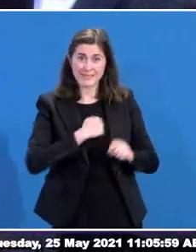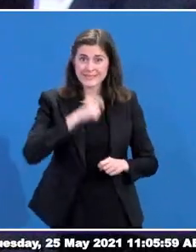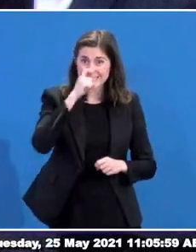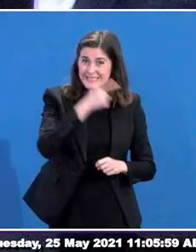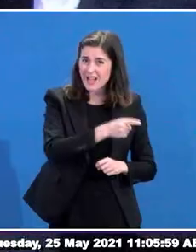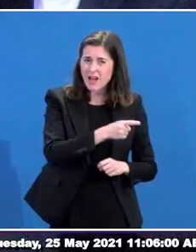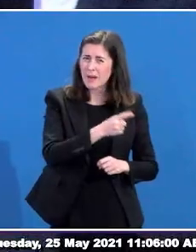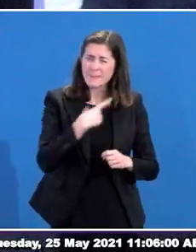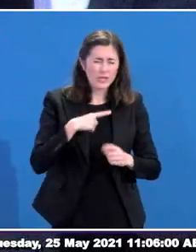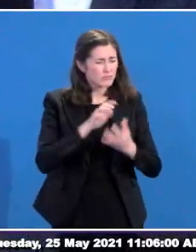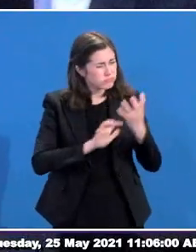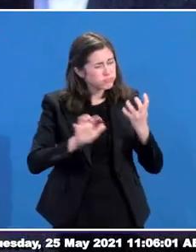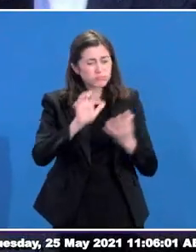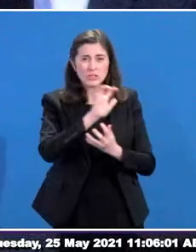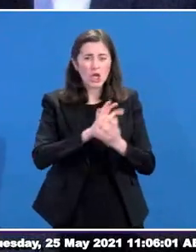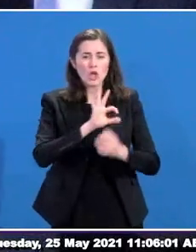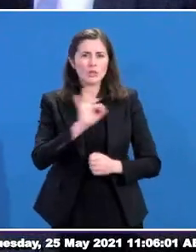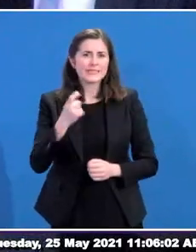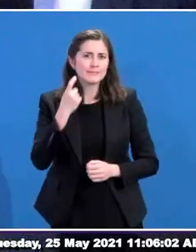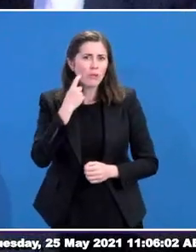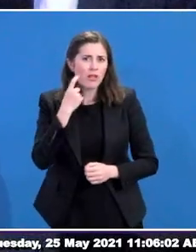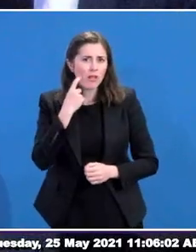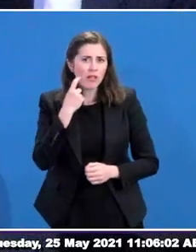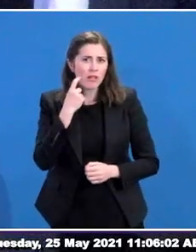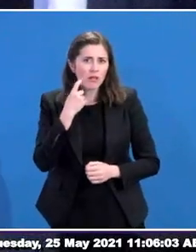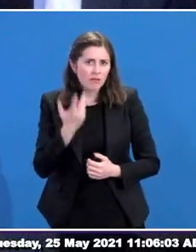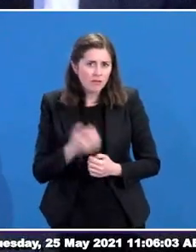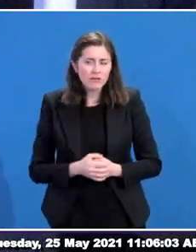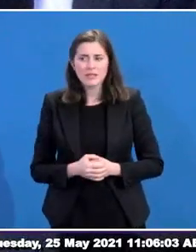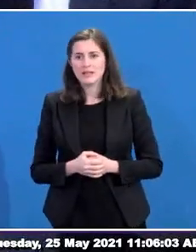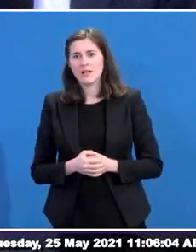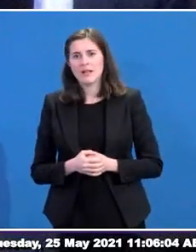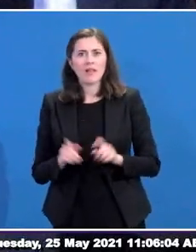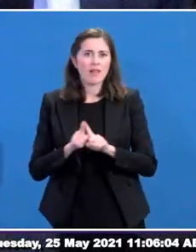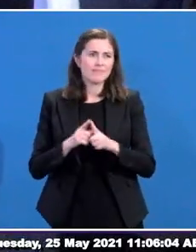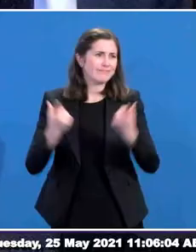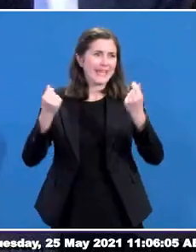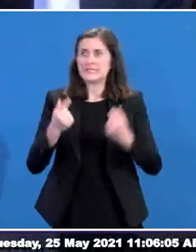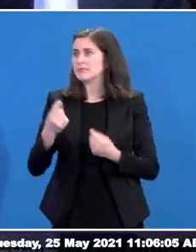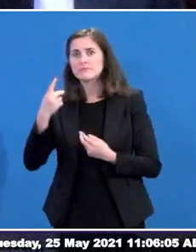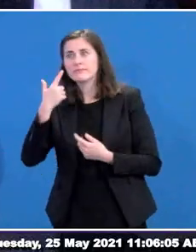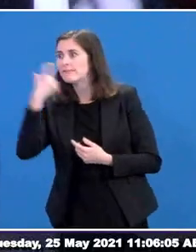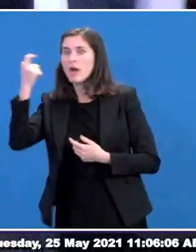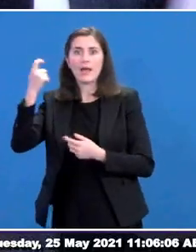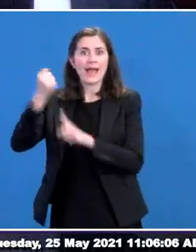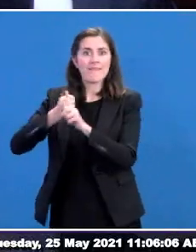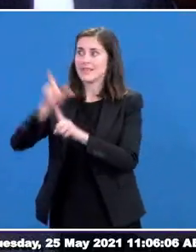Because it's not as simple as, you know, grabbing that advocate, giving them a brief rundown